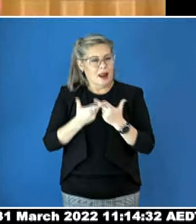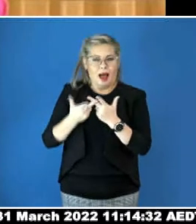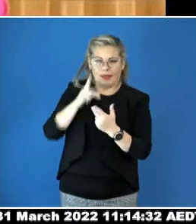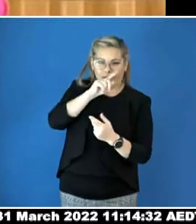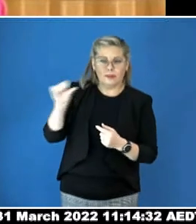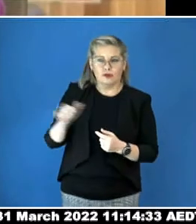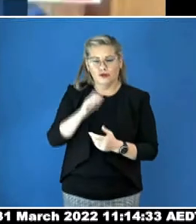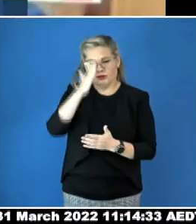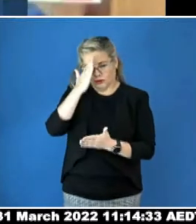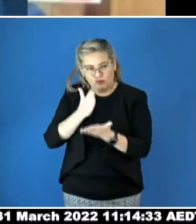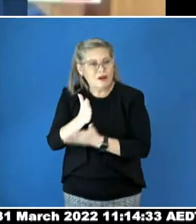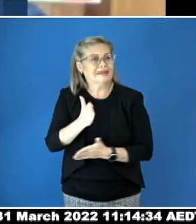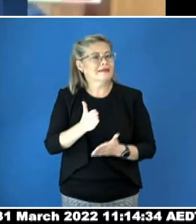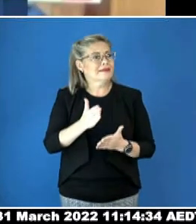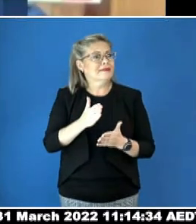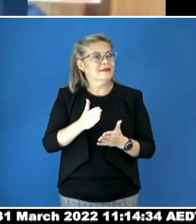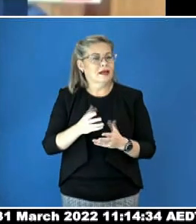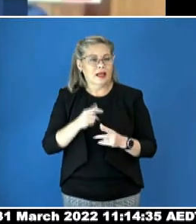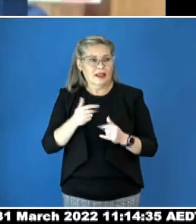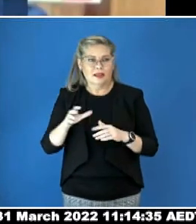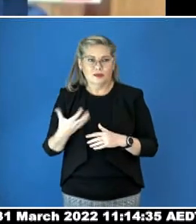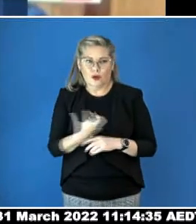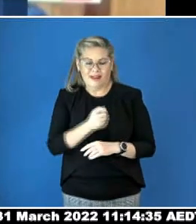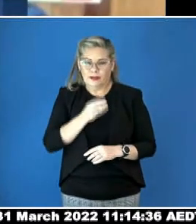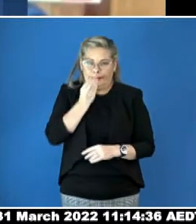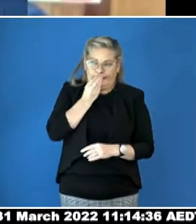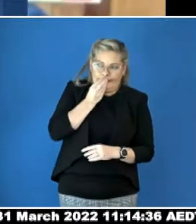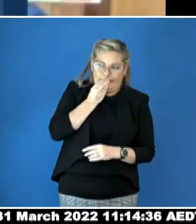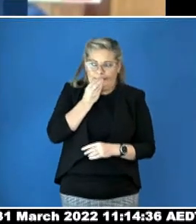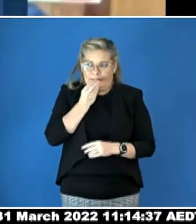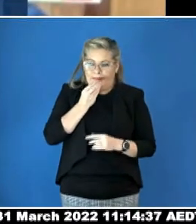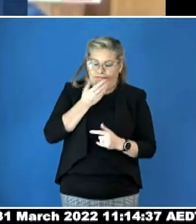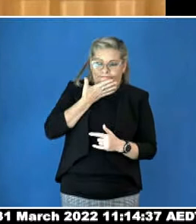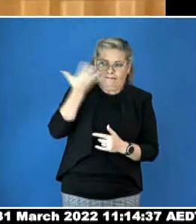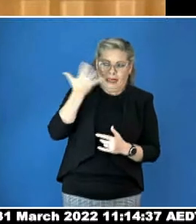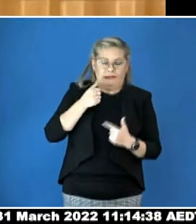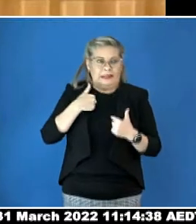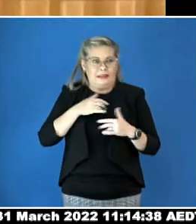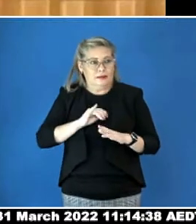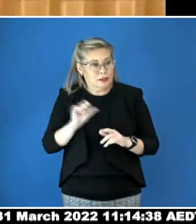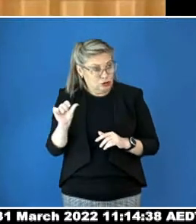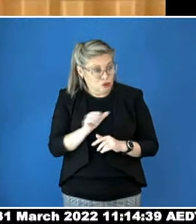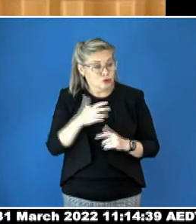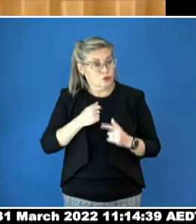Exactly, yeah. MS EASTMAN: They don't have to keep it a secret. No. MS EASTMAN: And they don't have to be ashamed. Nope.